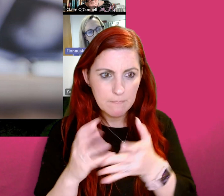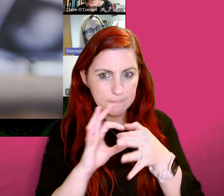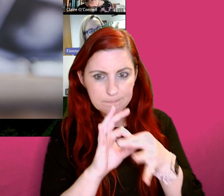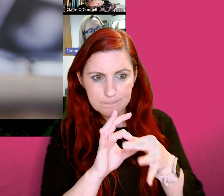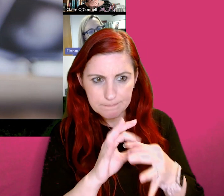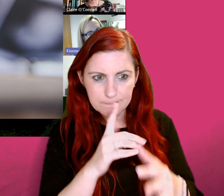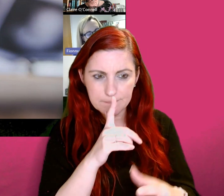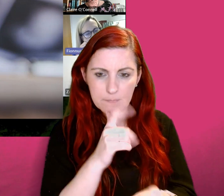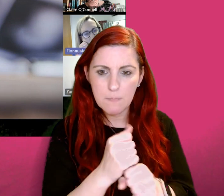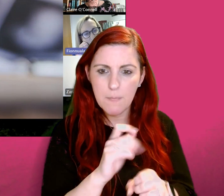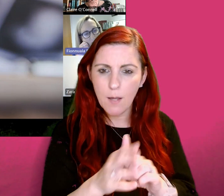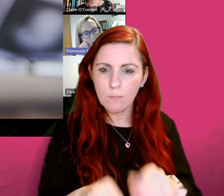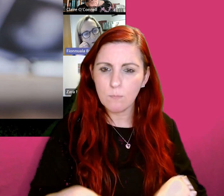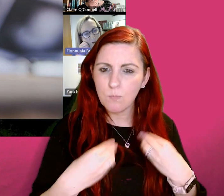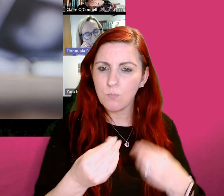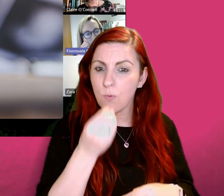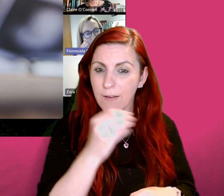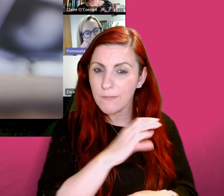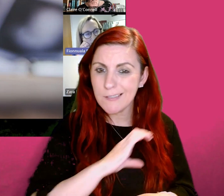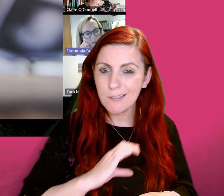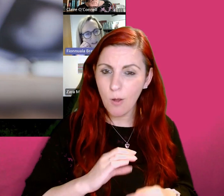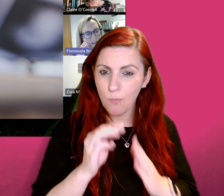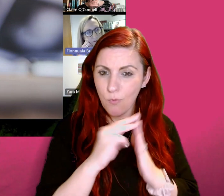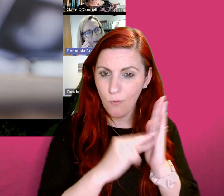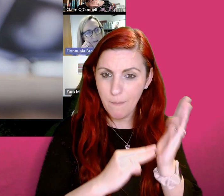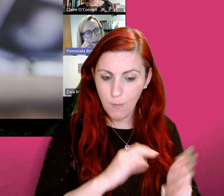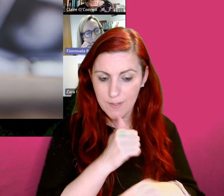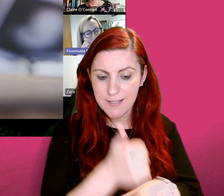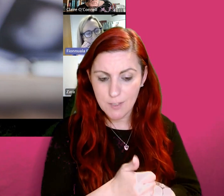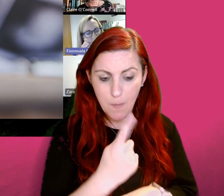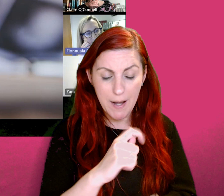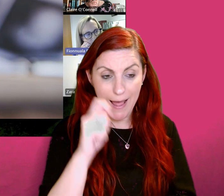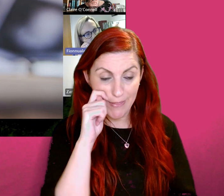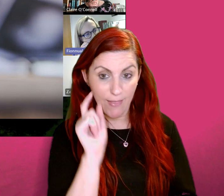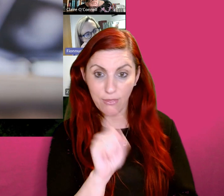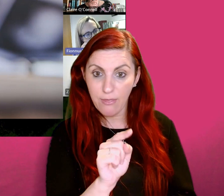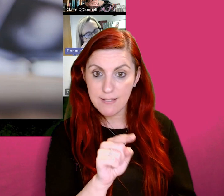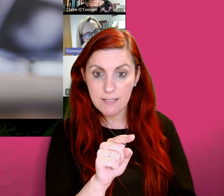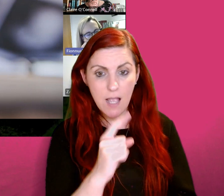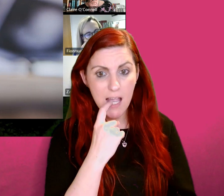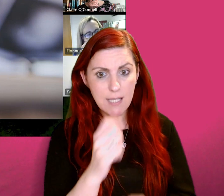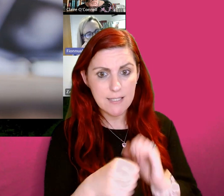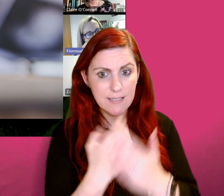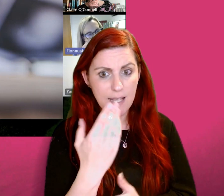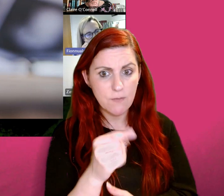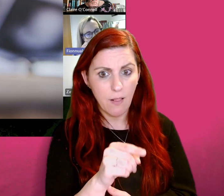Club initiative that we set out and I think that that's been very H successful and has been the